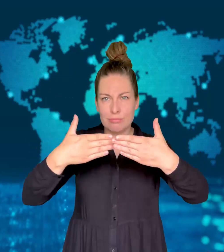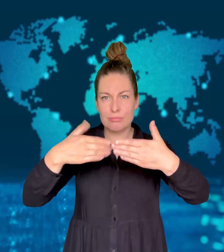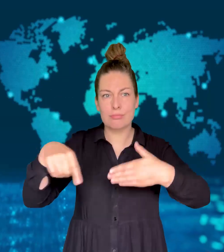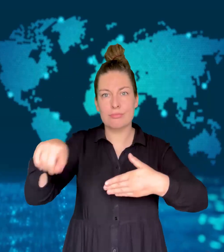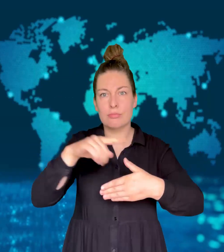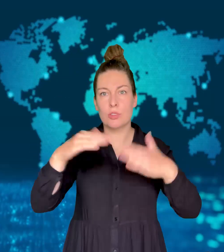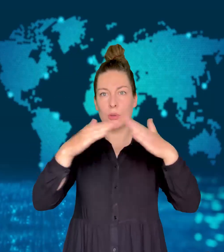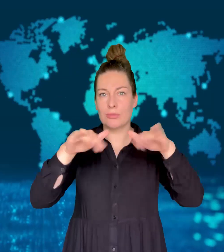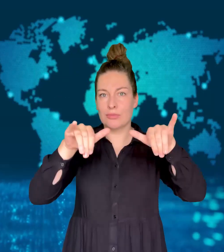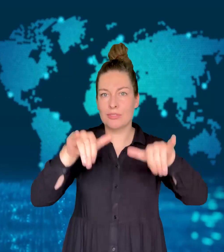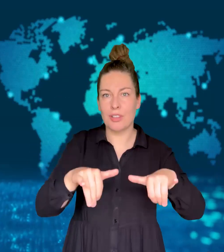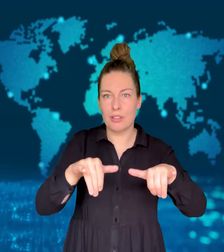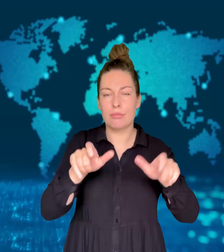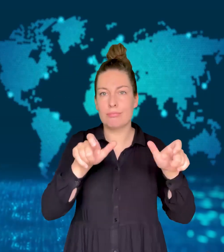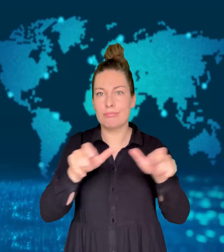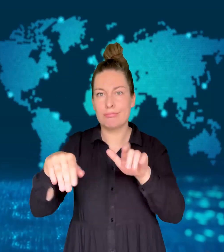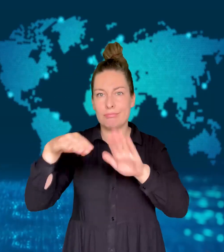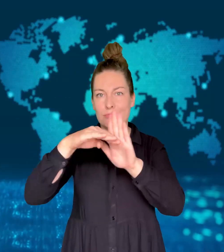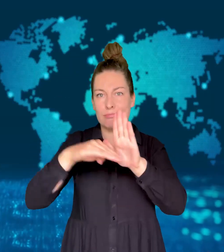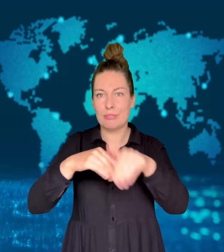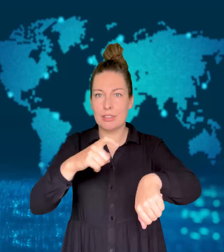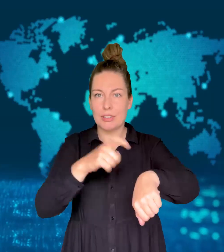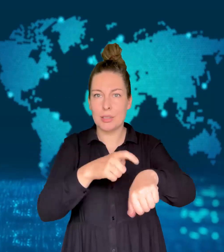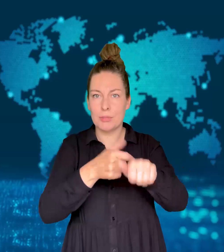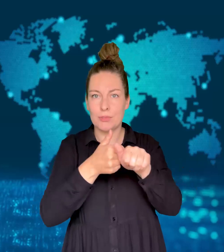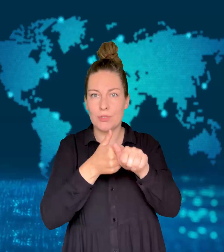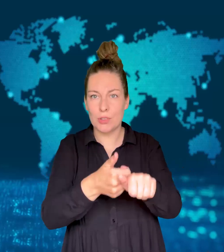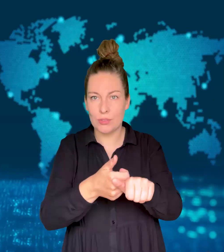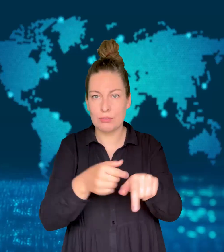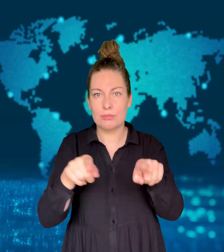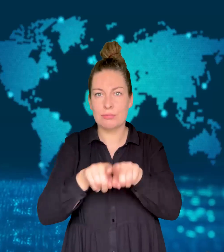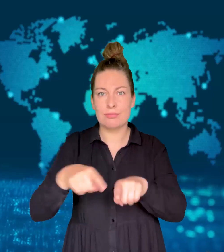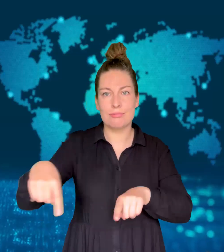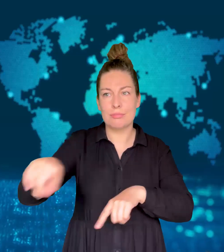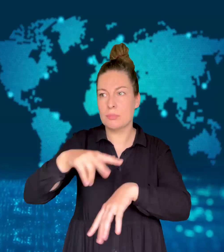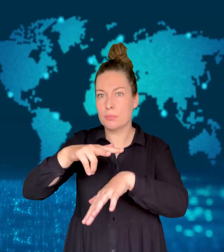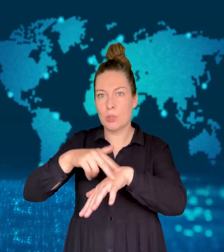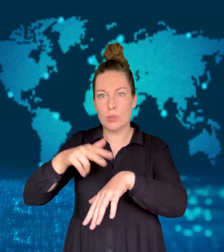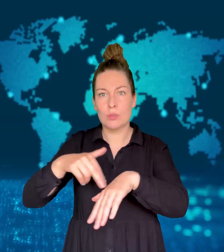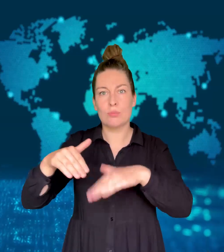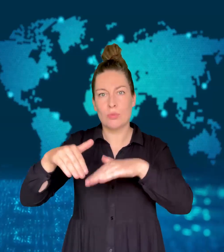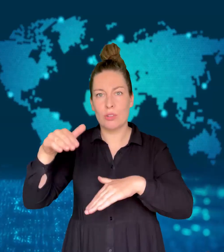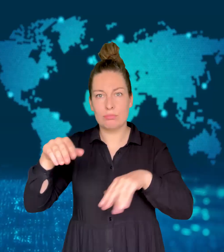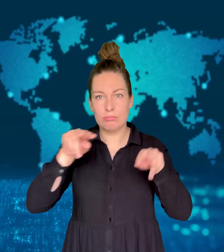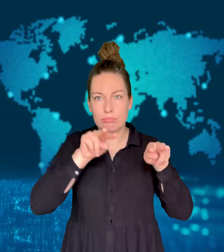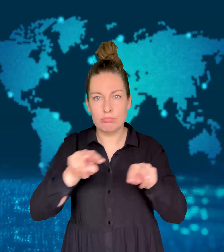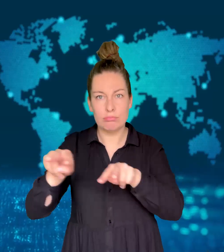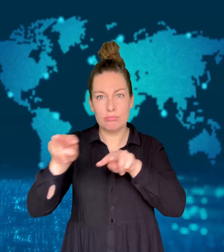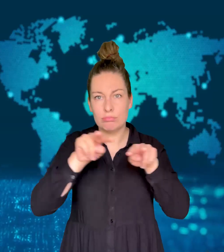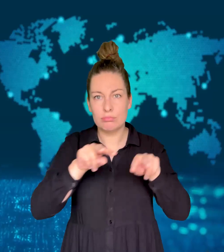and heavily armed soldiers and police were immediately mobilized.